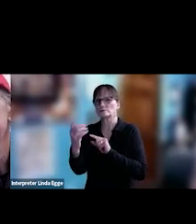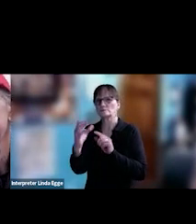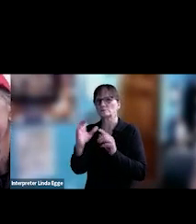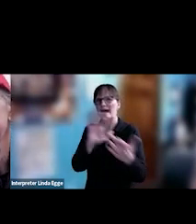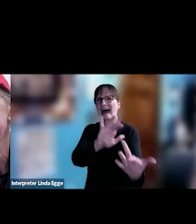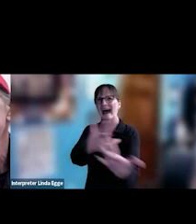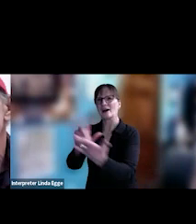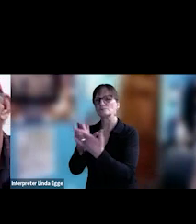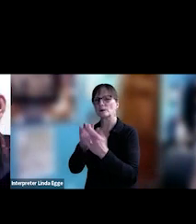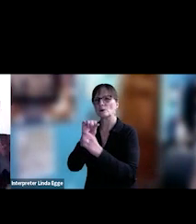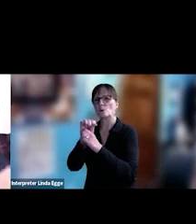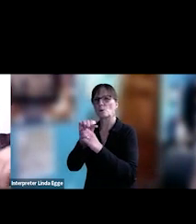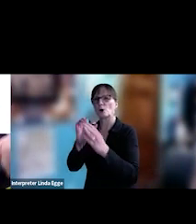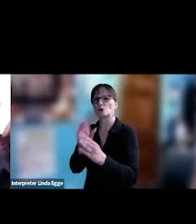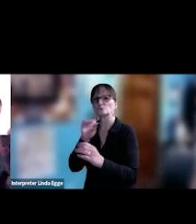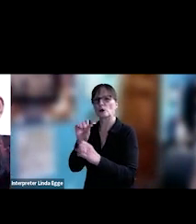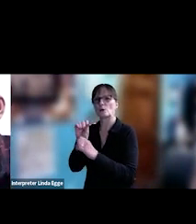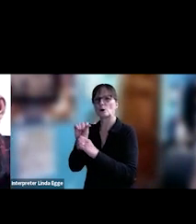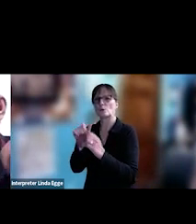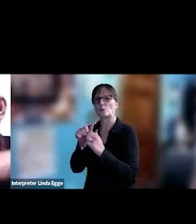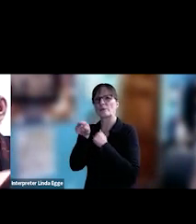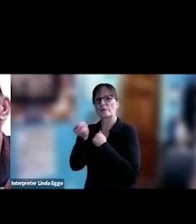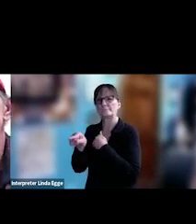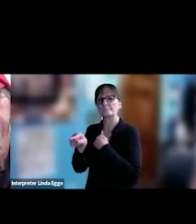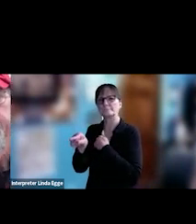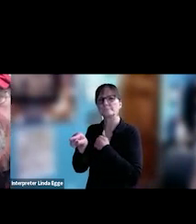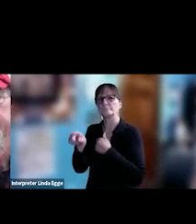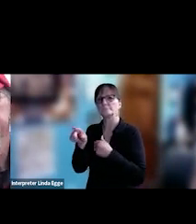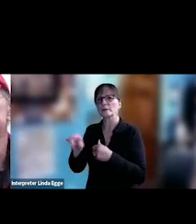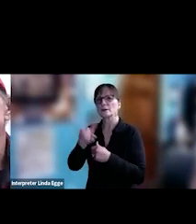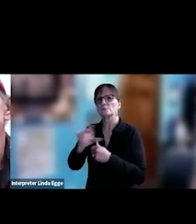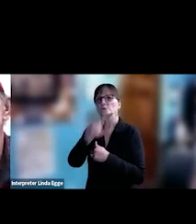who was working with him. Jerry was on the street at the time.